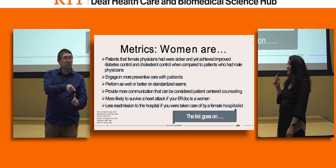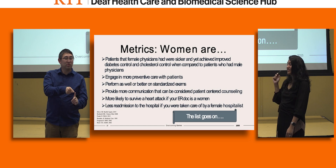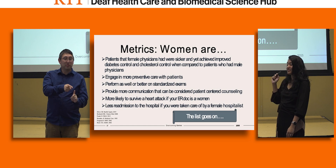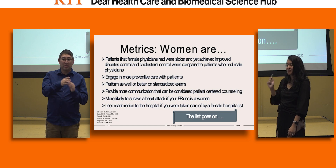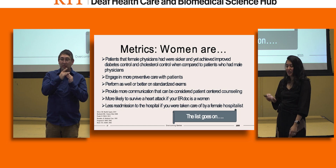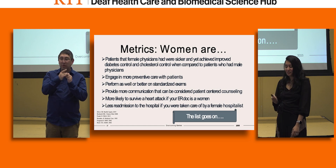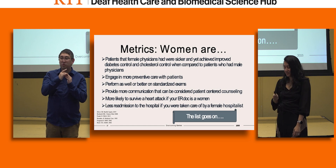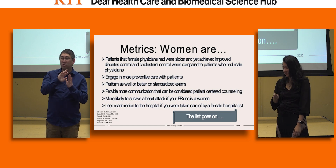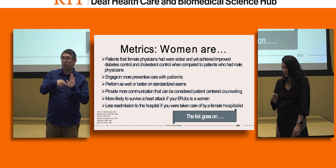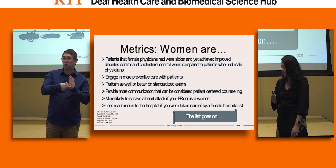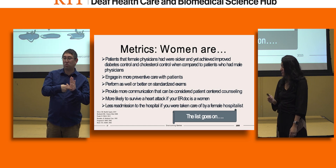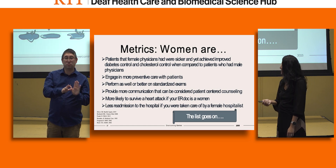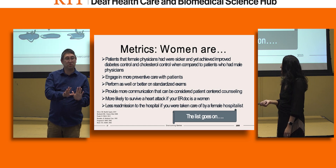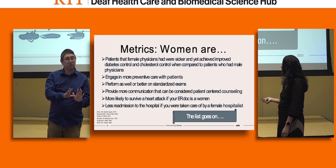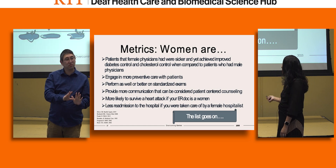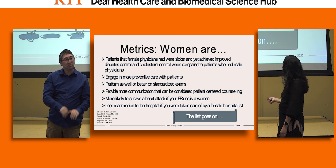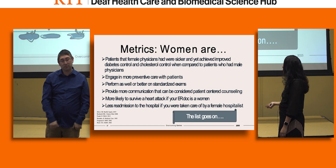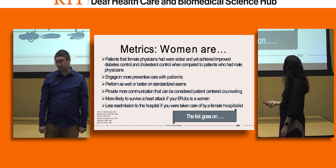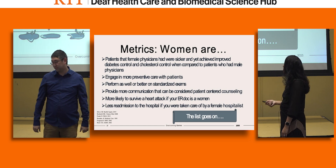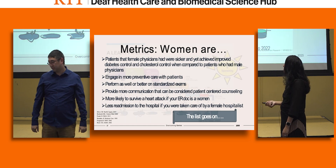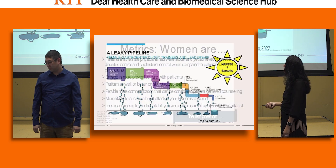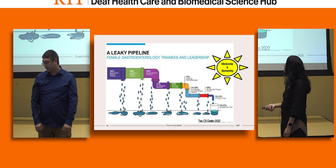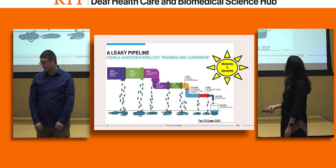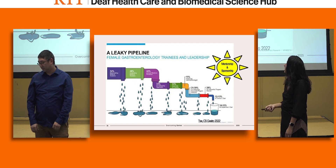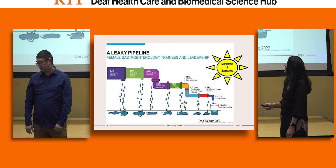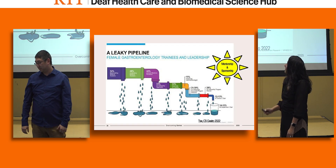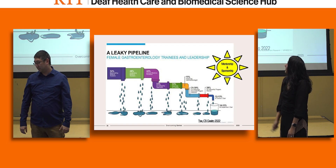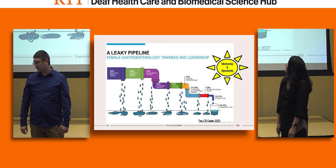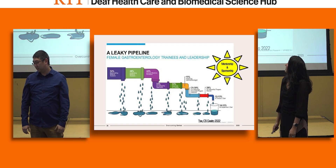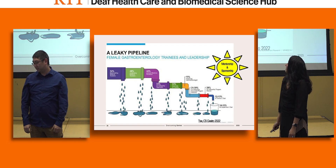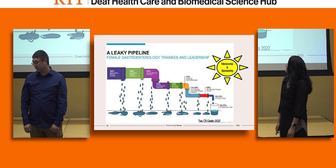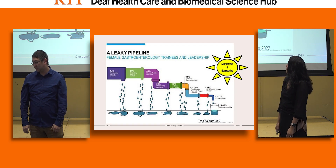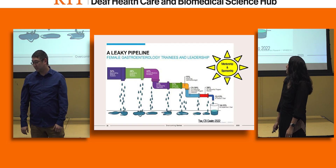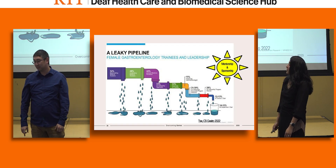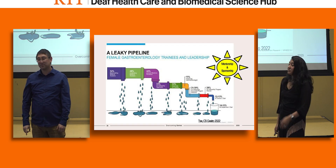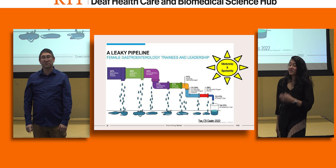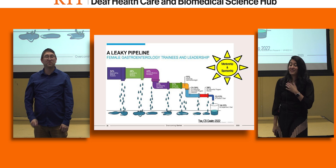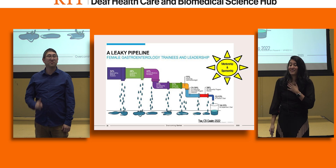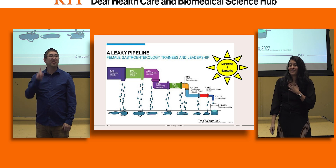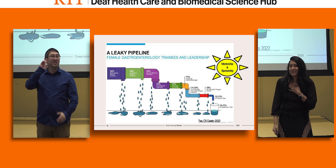and especially leadership positions. So, in particular,